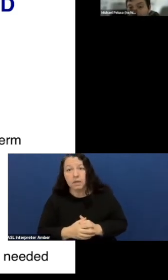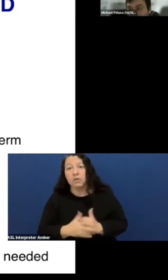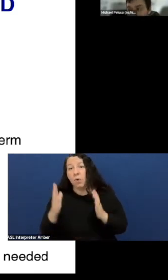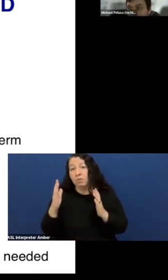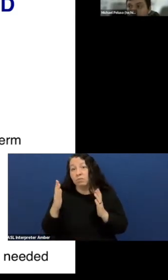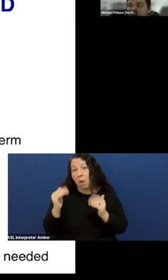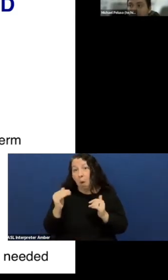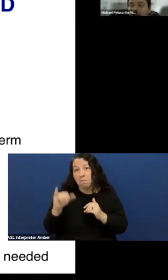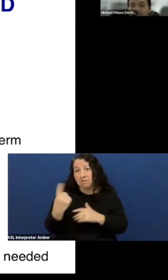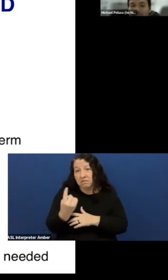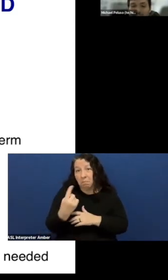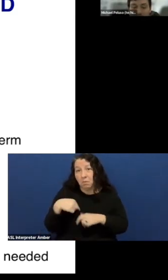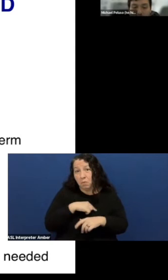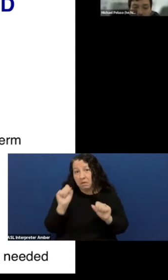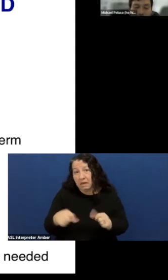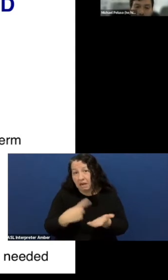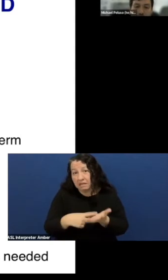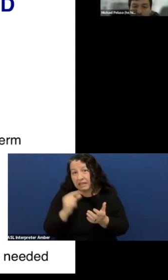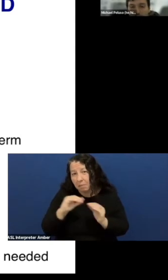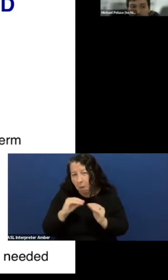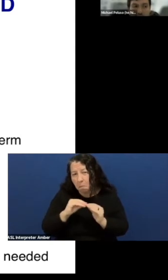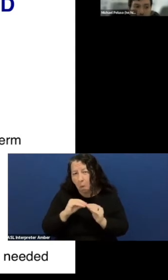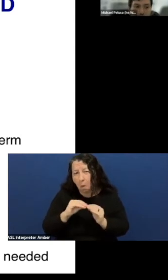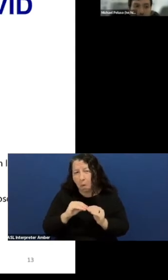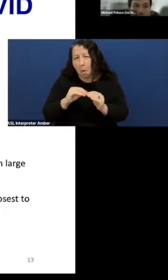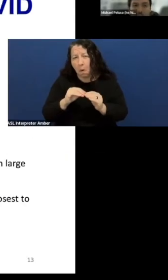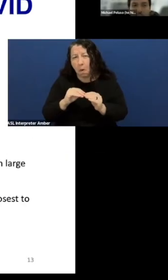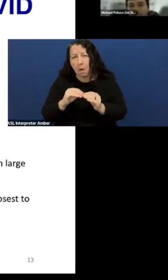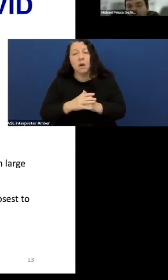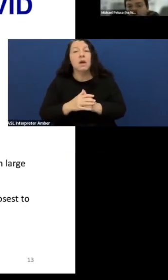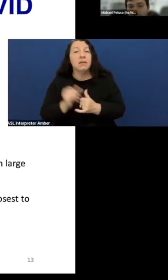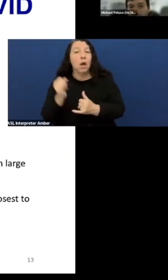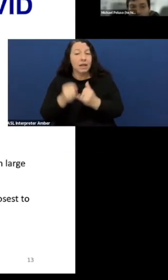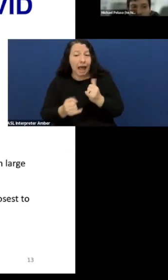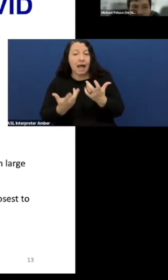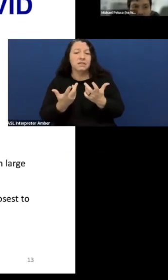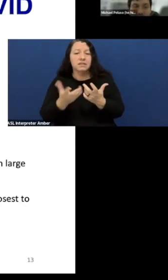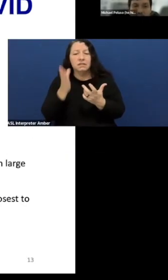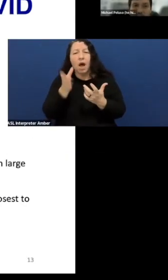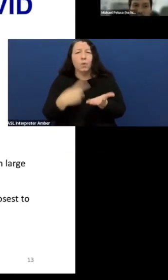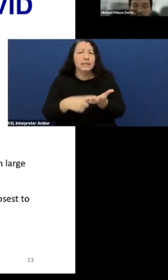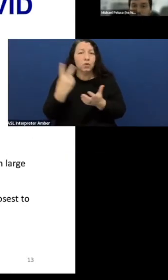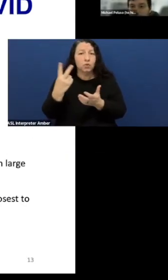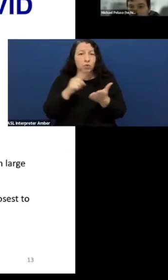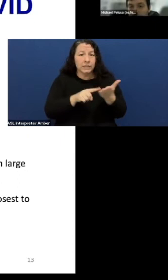that this is a major area that is in need of advocacy by community activists. And so